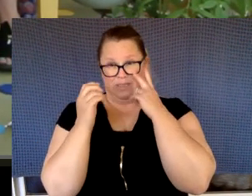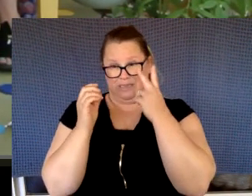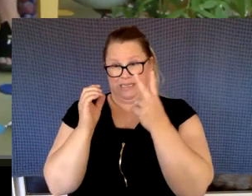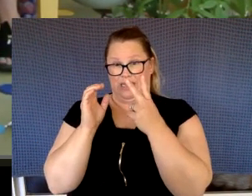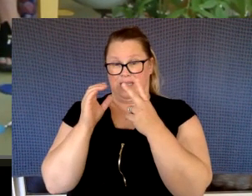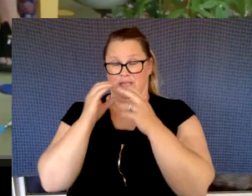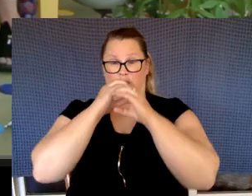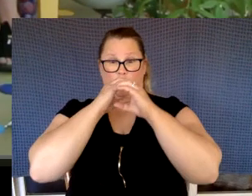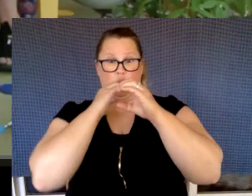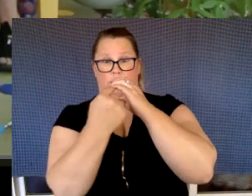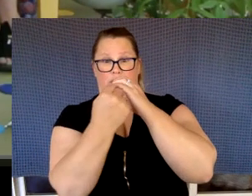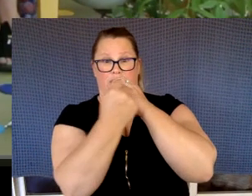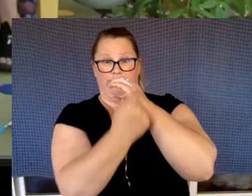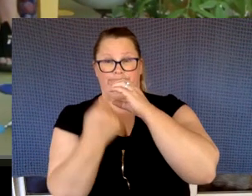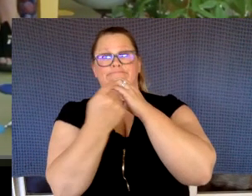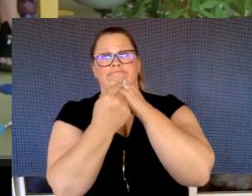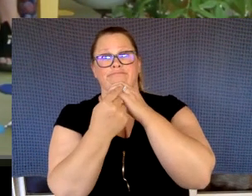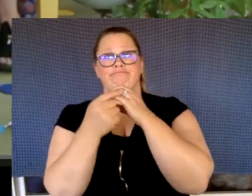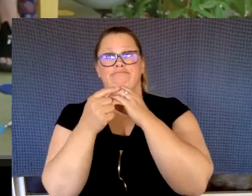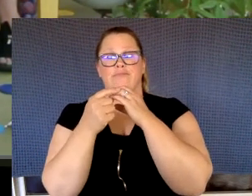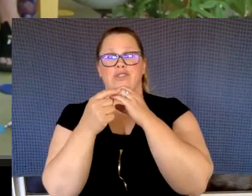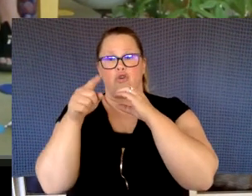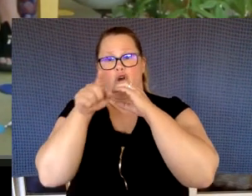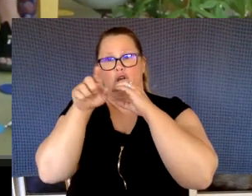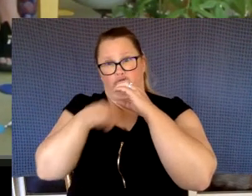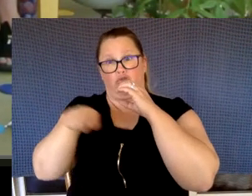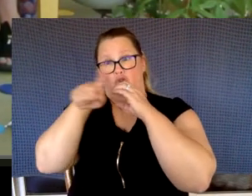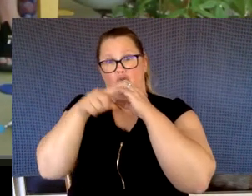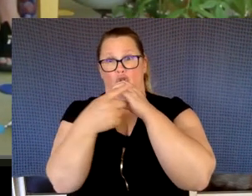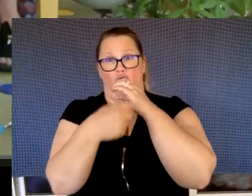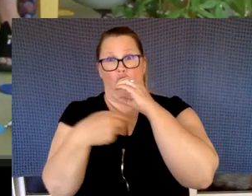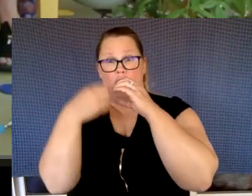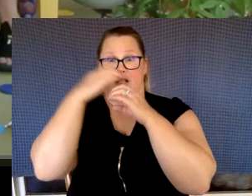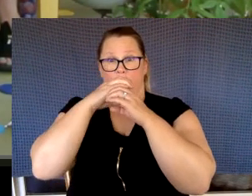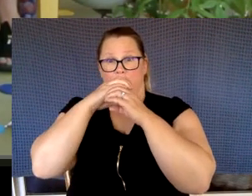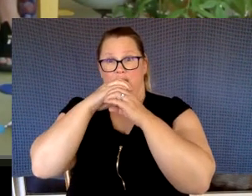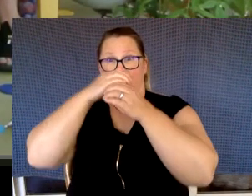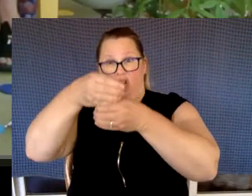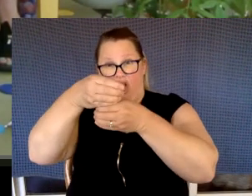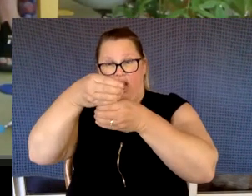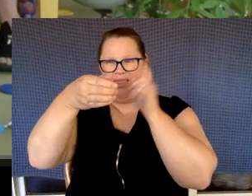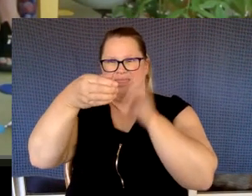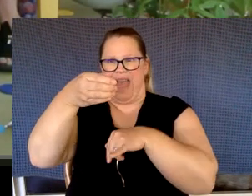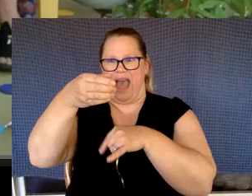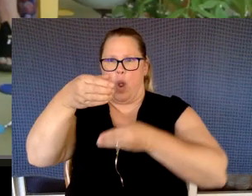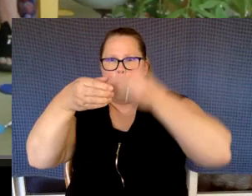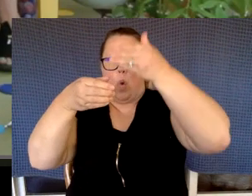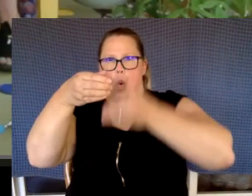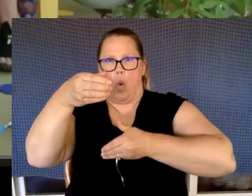a circle or a dot but look at it it's now three-dimensional. Going forward